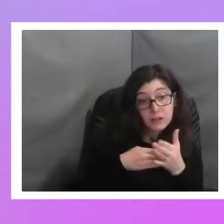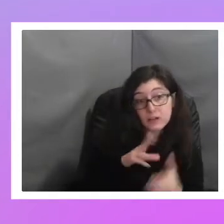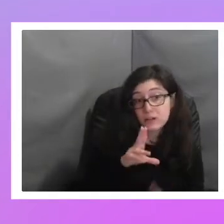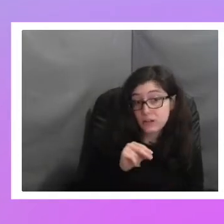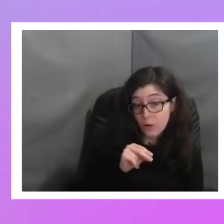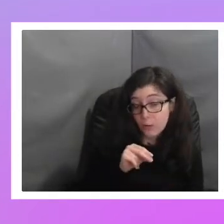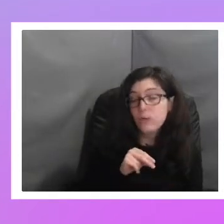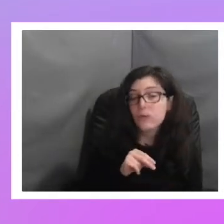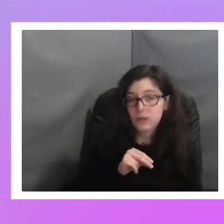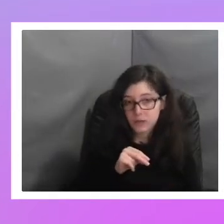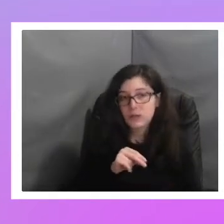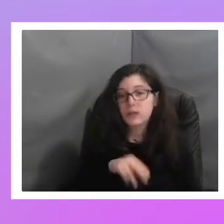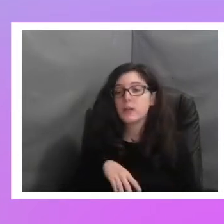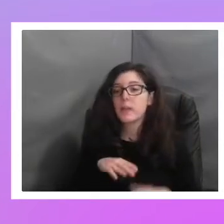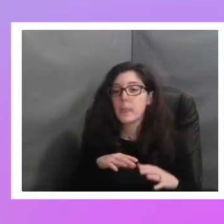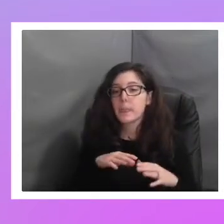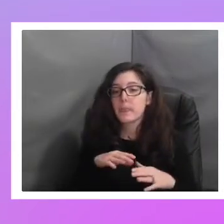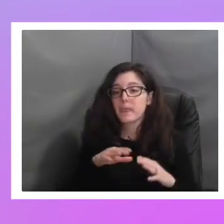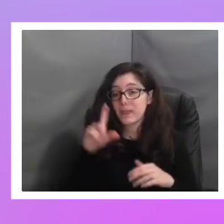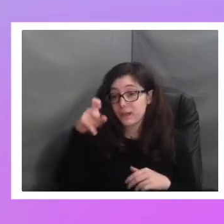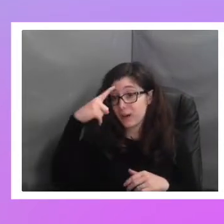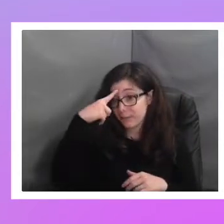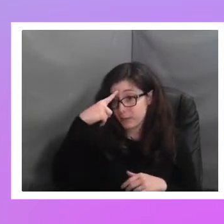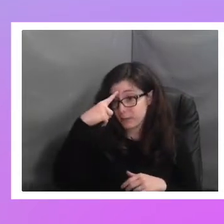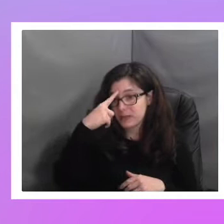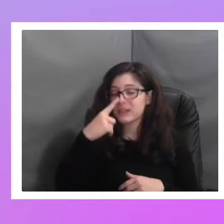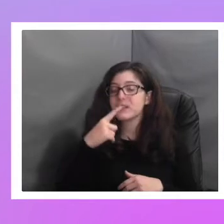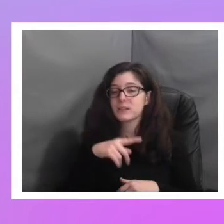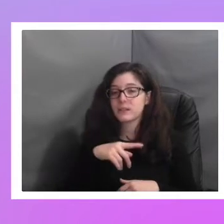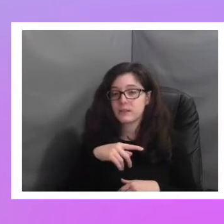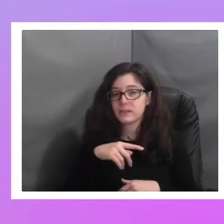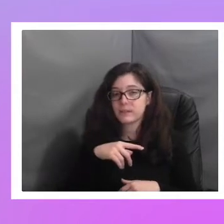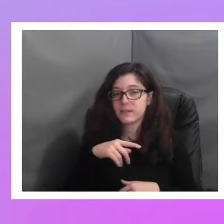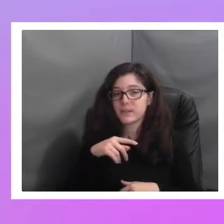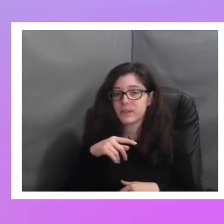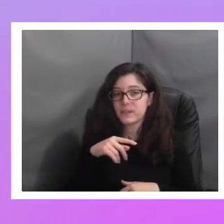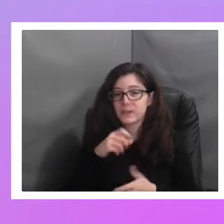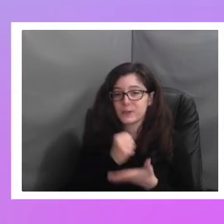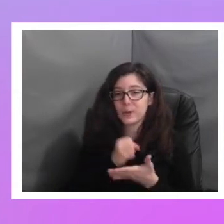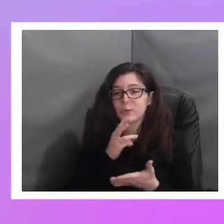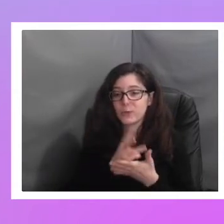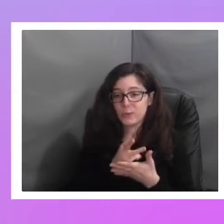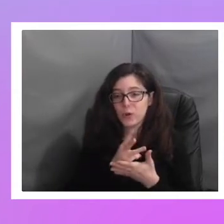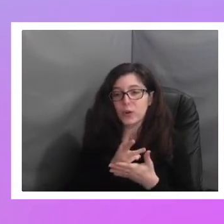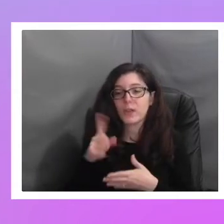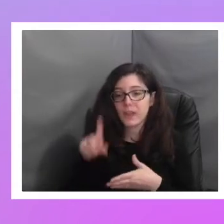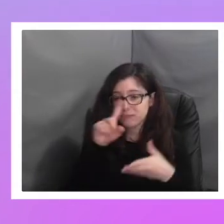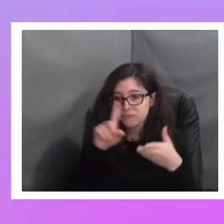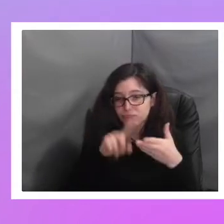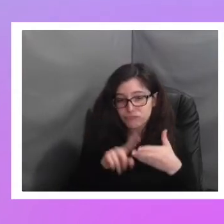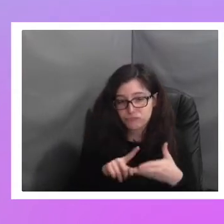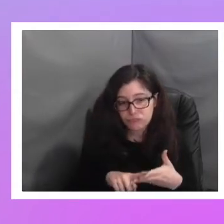so the government oversees, investigates, does audits and so forth, and it can lead to fines